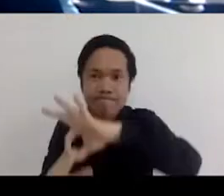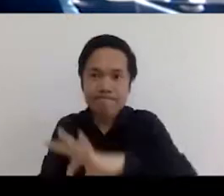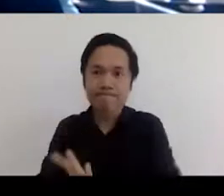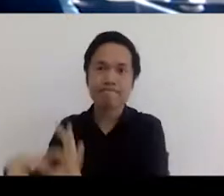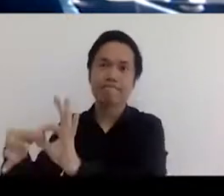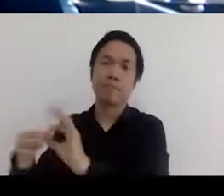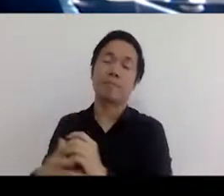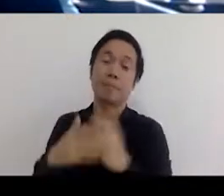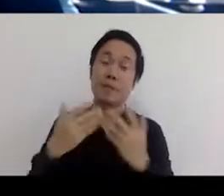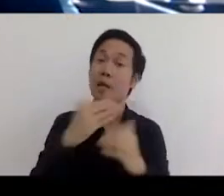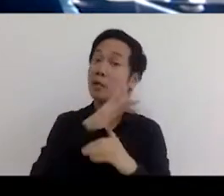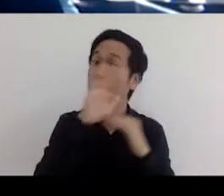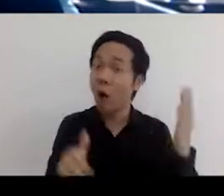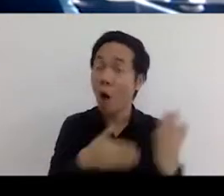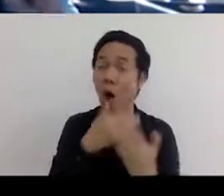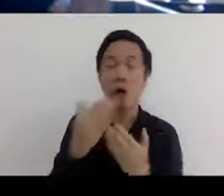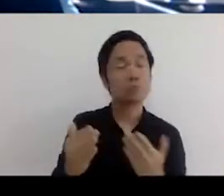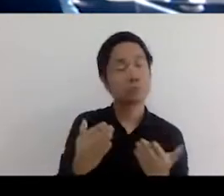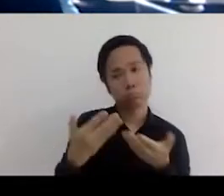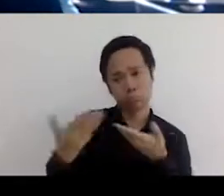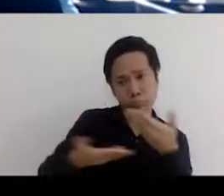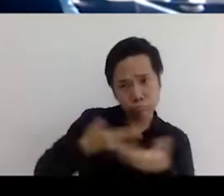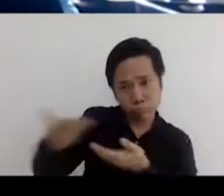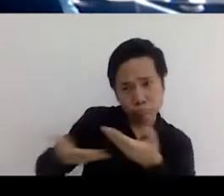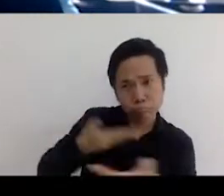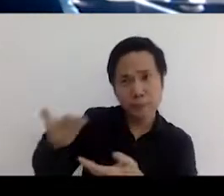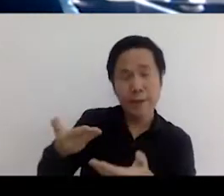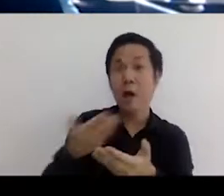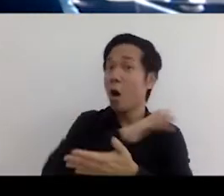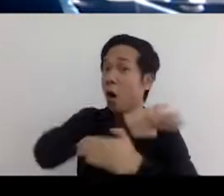Another thing we have done here in Nepal is that we have established a task force on the people with disability, on disability.